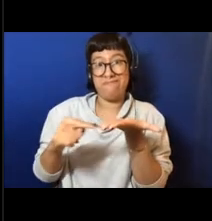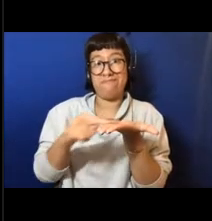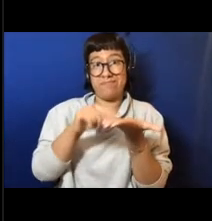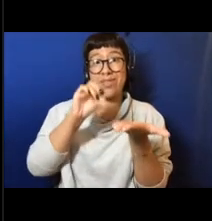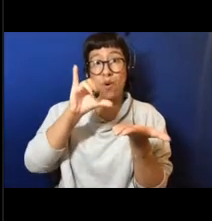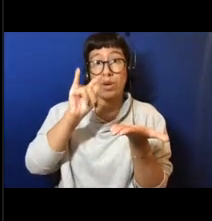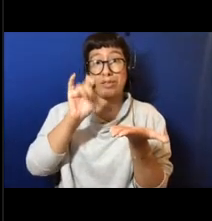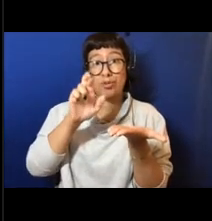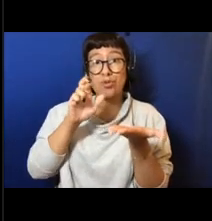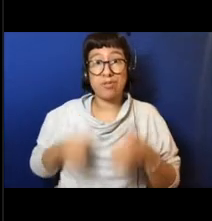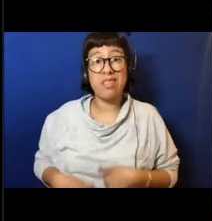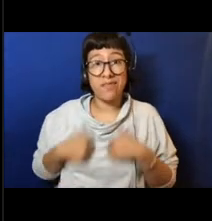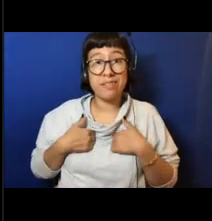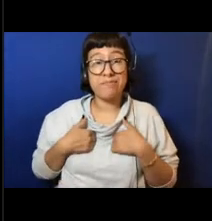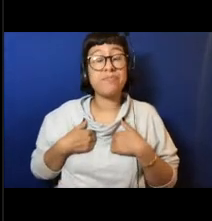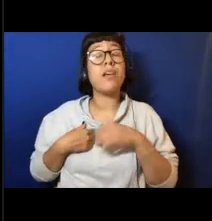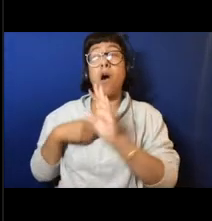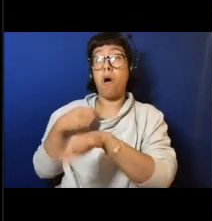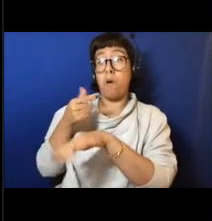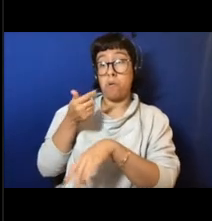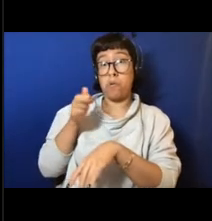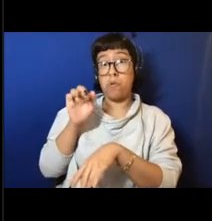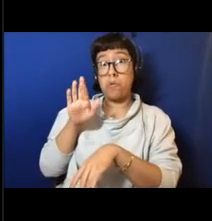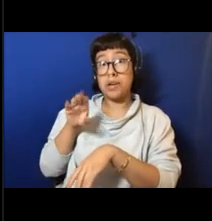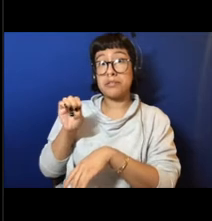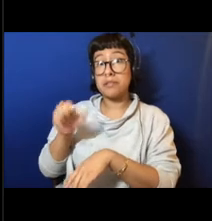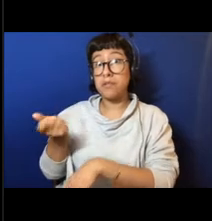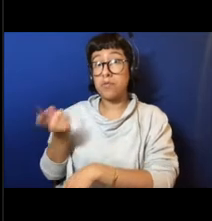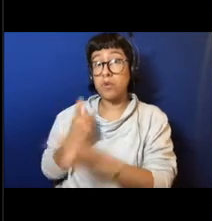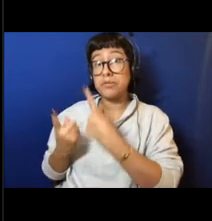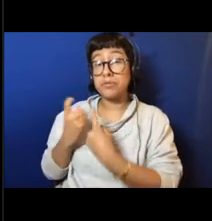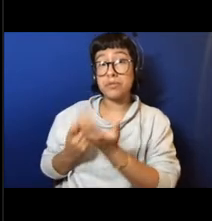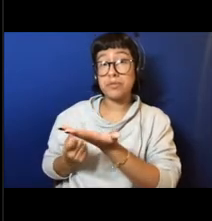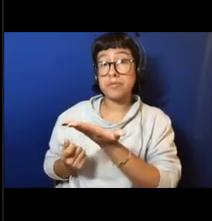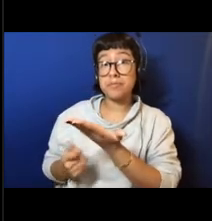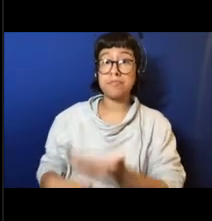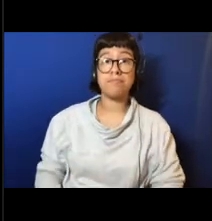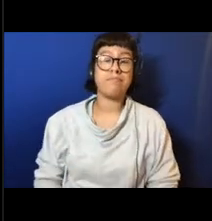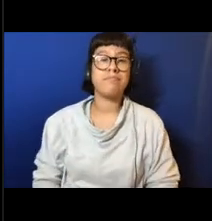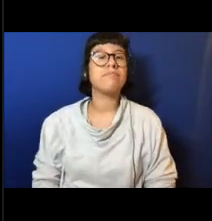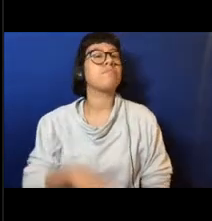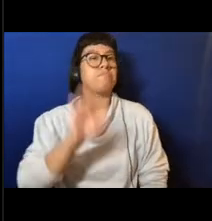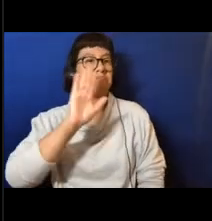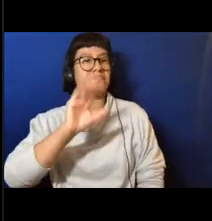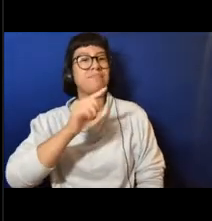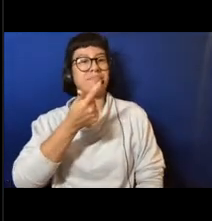So Grace, before I go on, are there any more questions? [Grace] Okay, this is grace from the chat box.